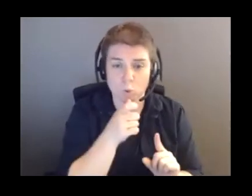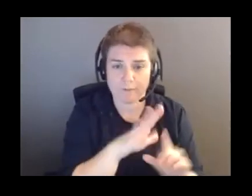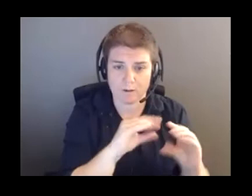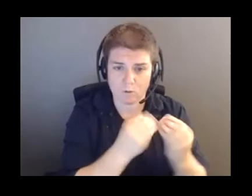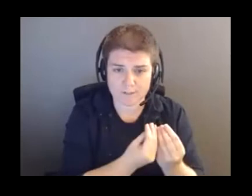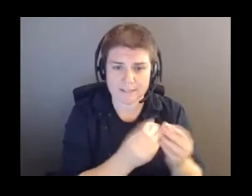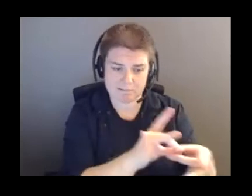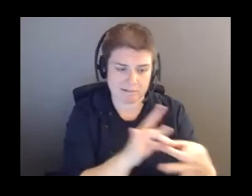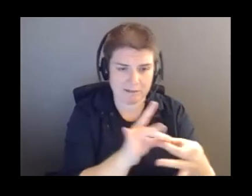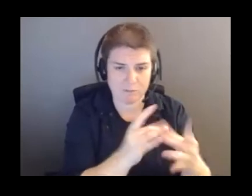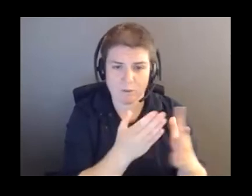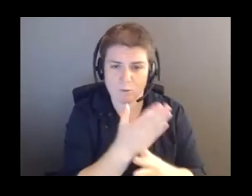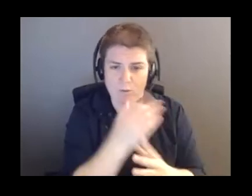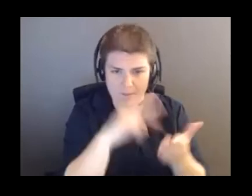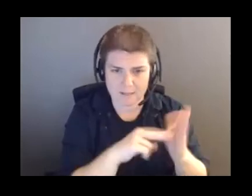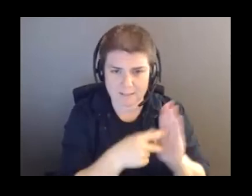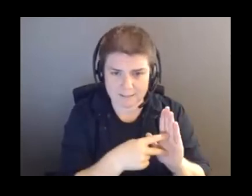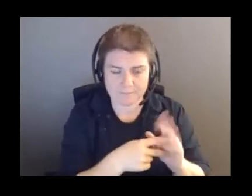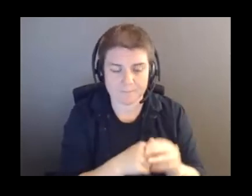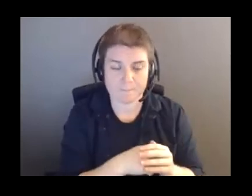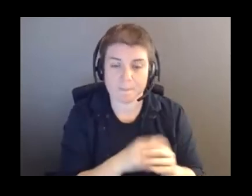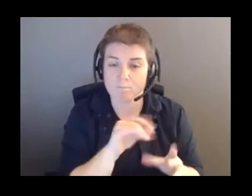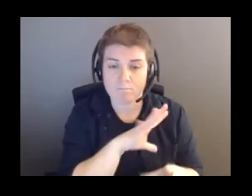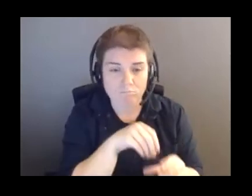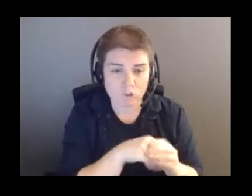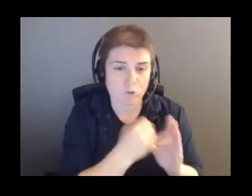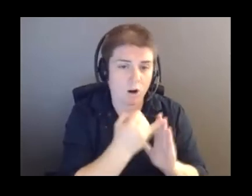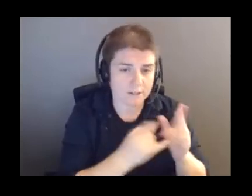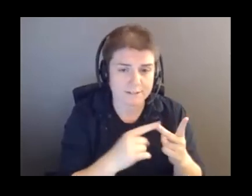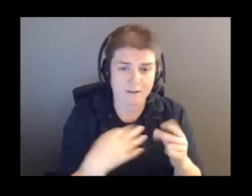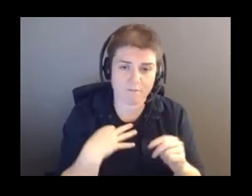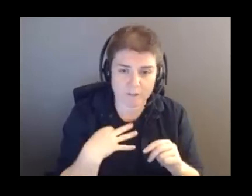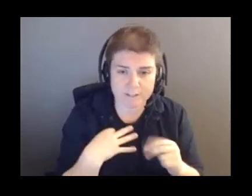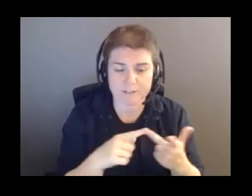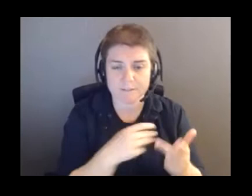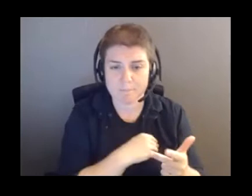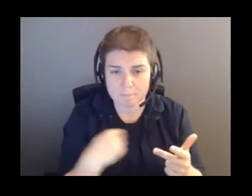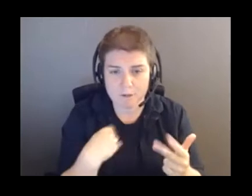with through their mandate. This could include artists, volunteers, members, audiences, students,